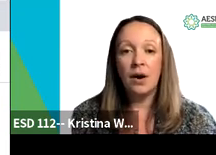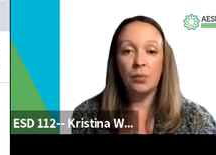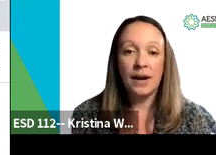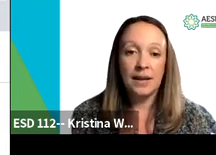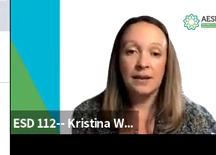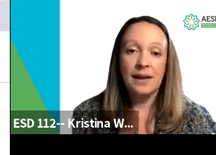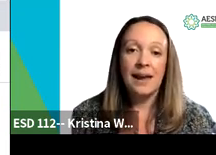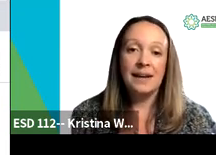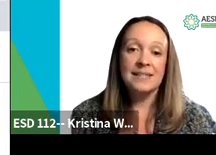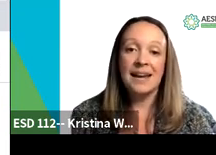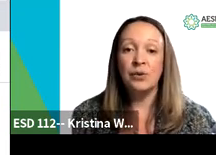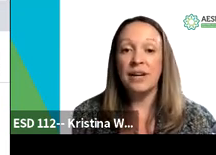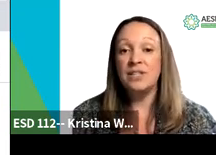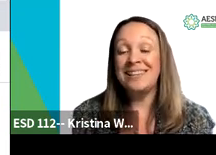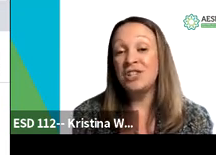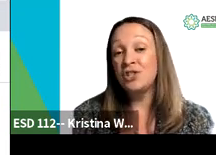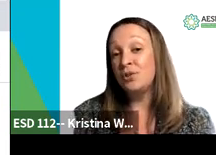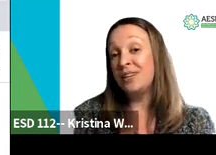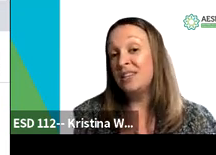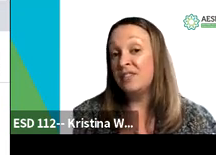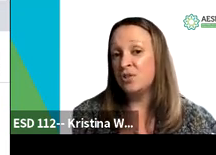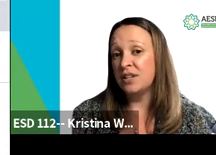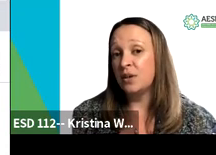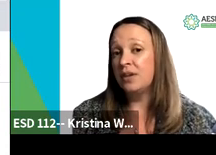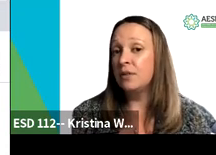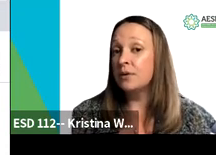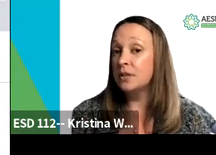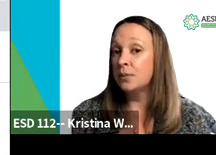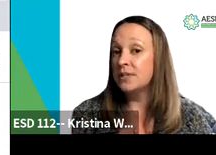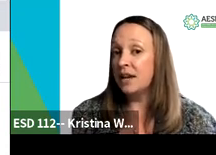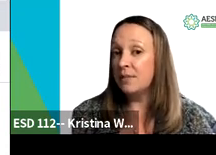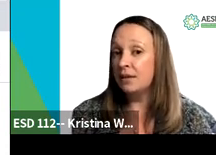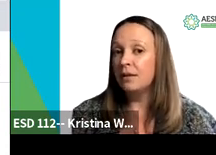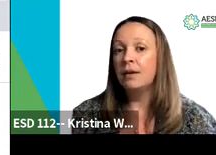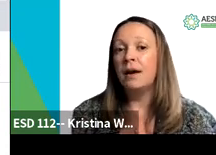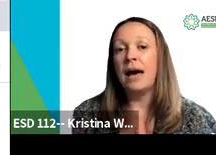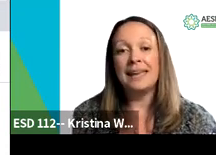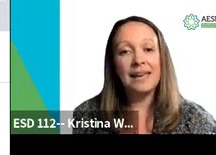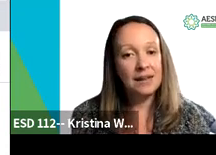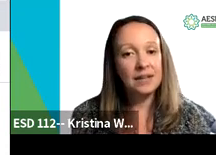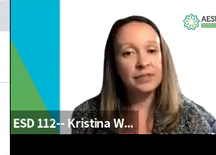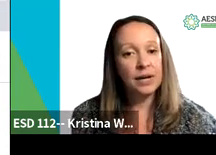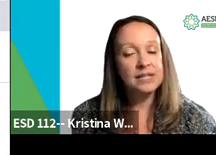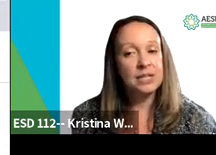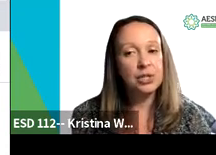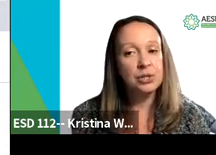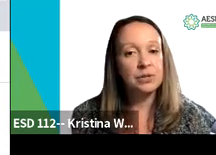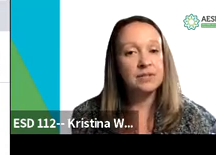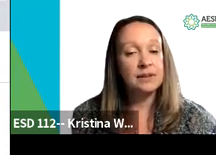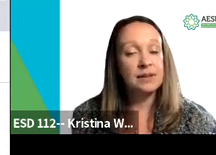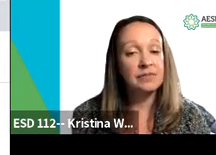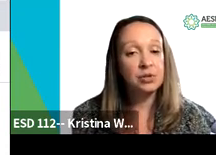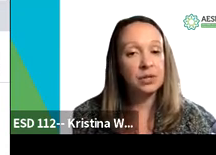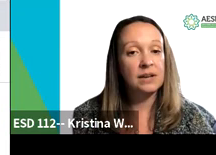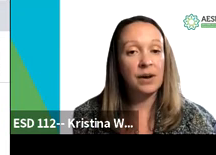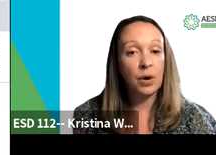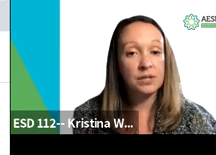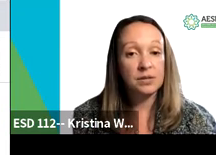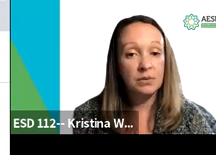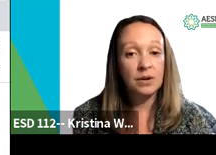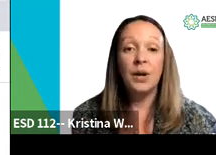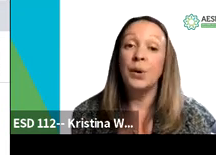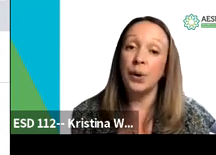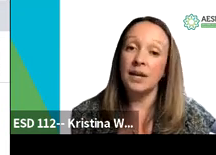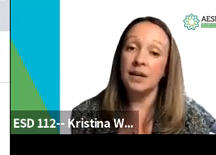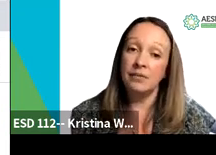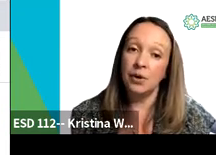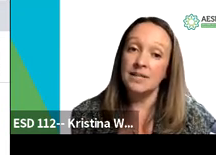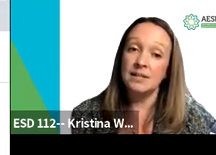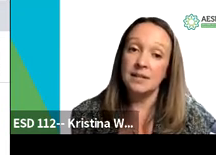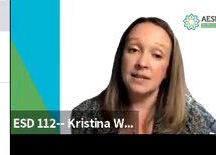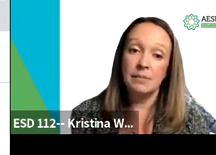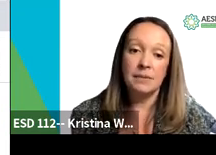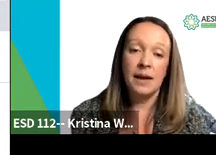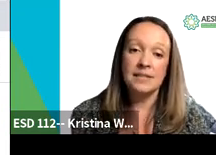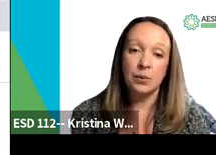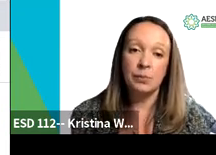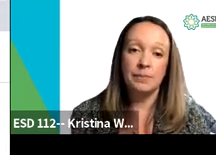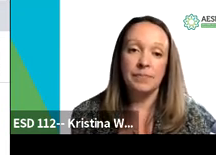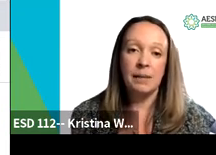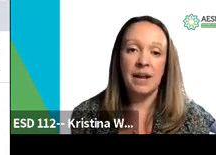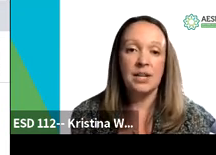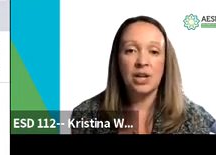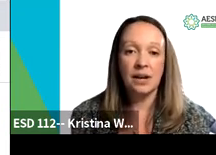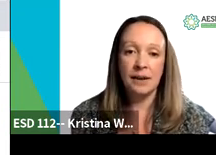ESD 112-- Kristina Wambold: Already and assign grades to each student individually. So even though it's a group assignment I can give grace to each students individually, if I want to. Or I can give grades as an assignment as a group. I'm going to uncheck that.